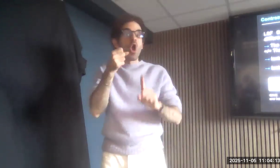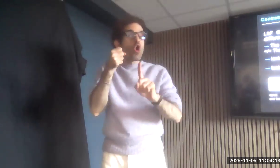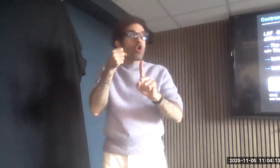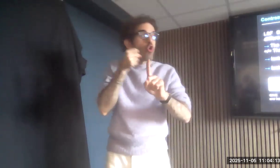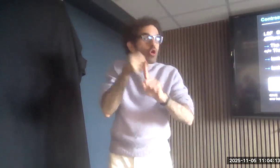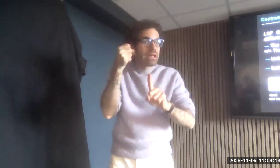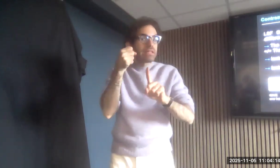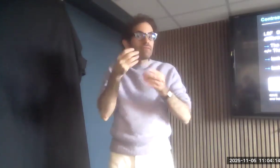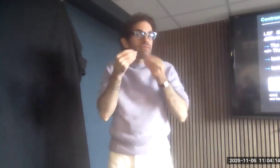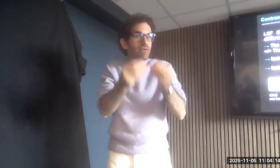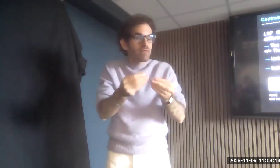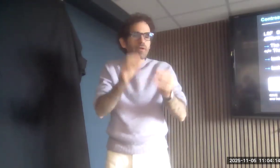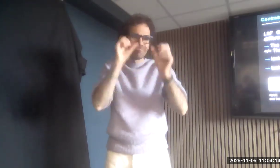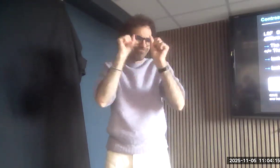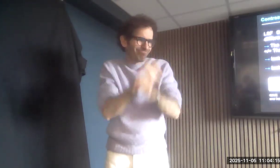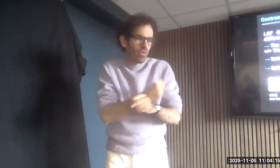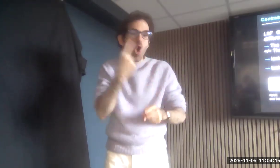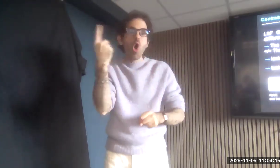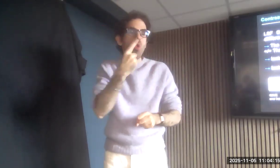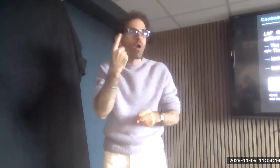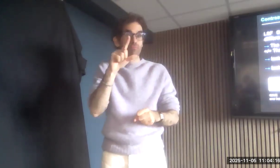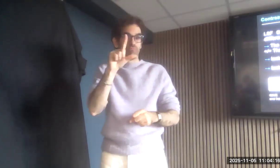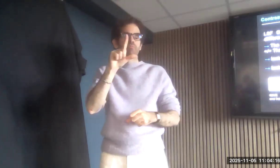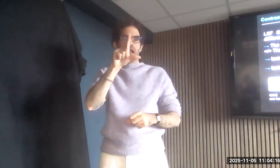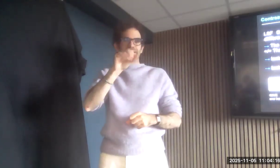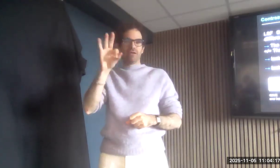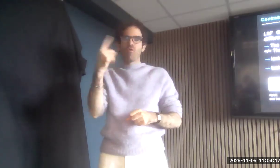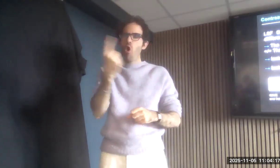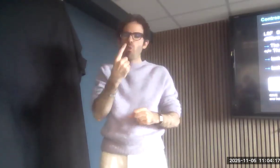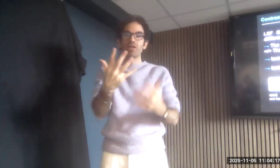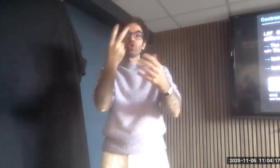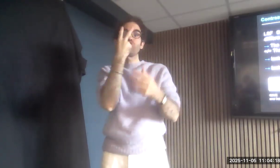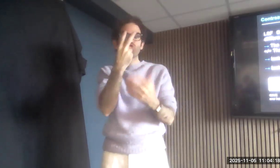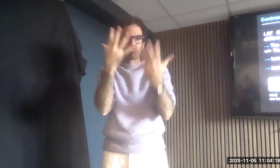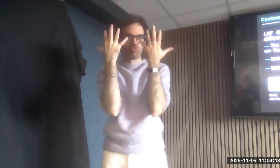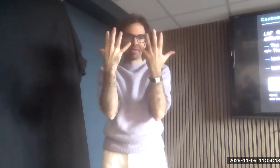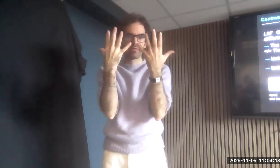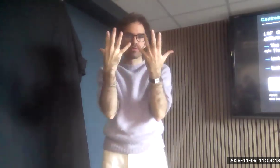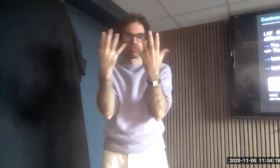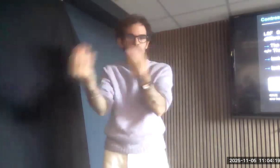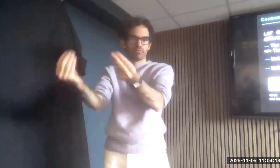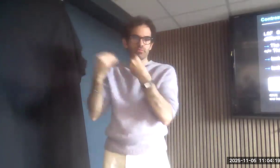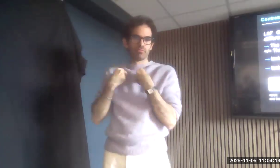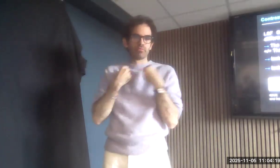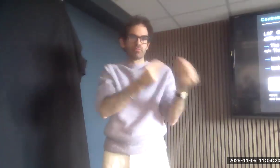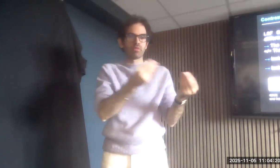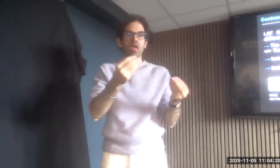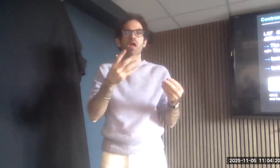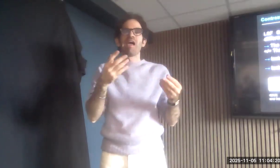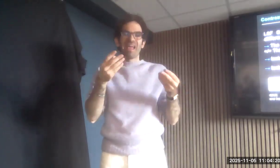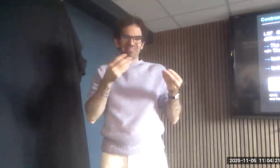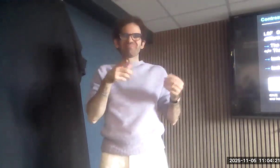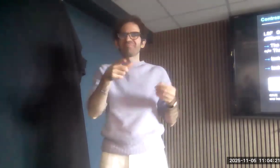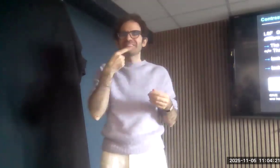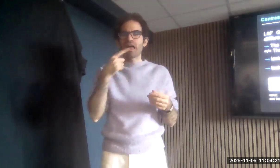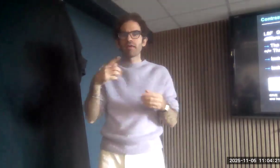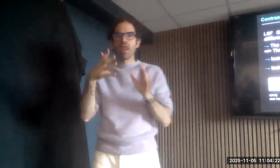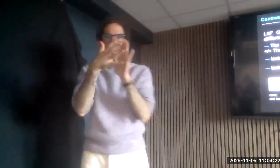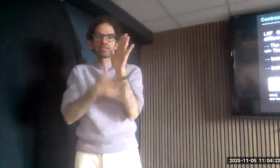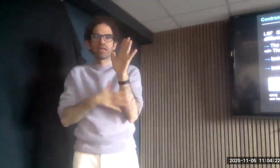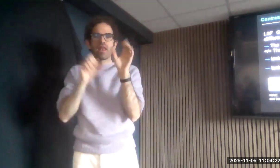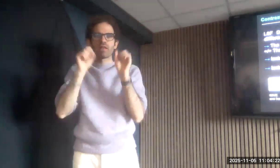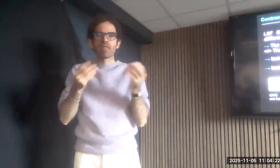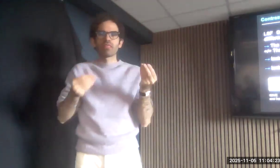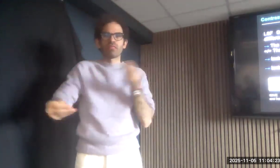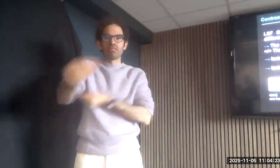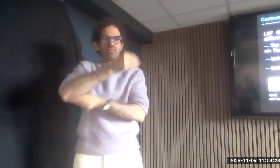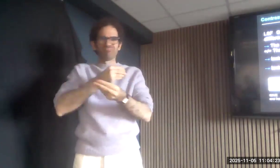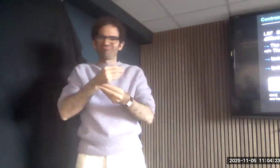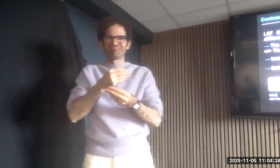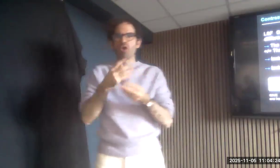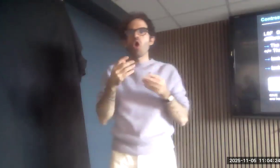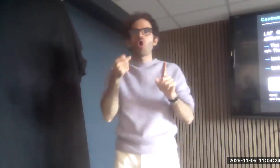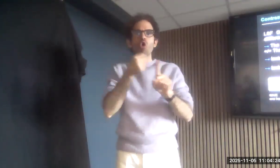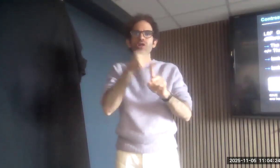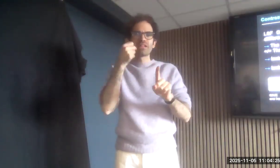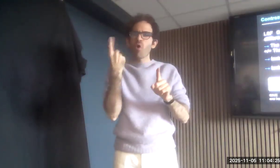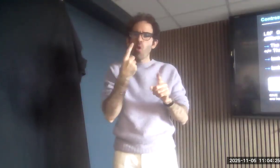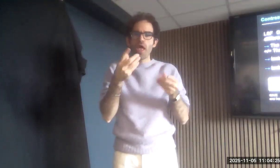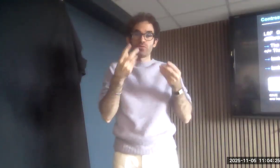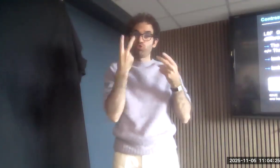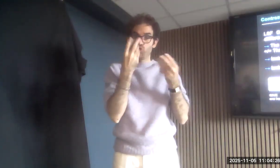through the lexical framework.